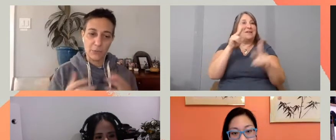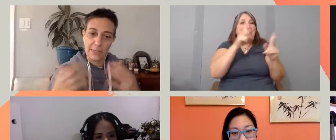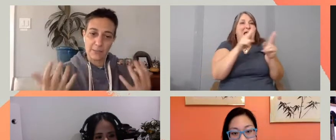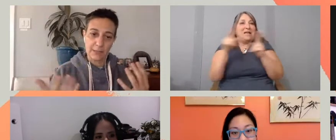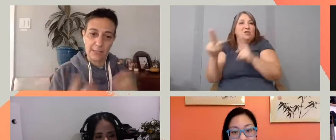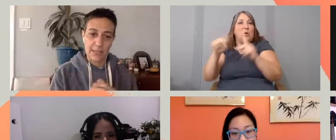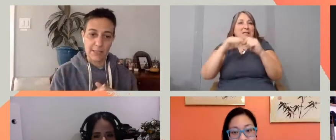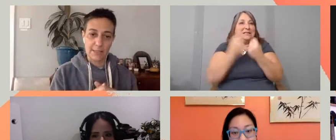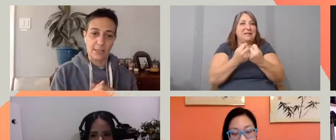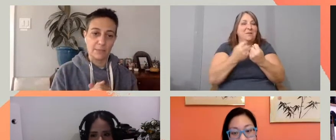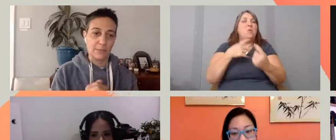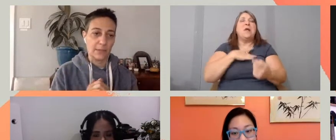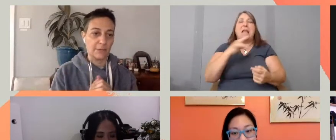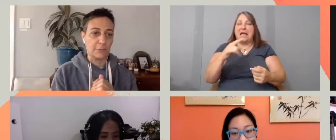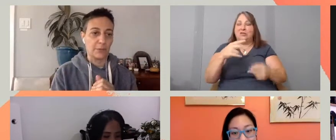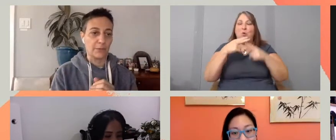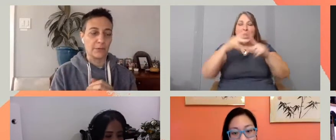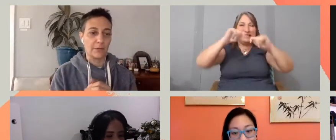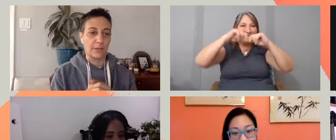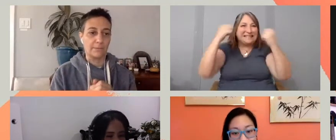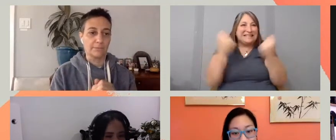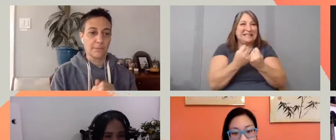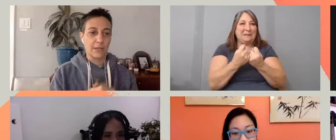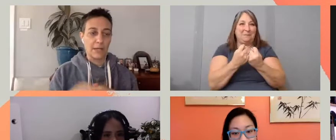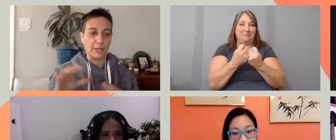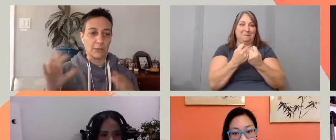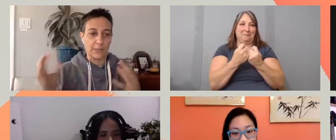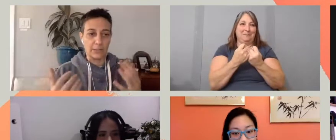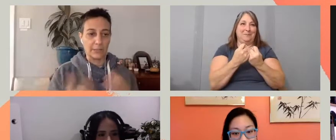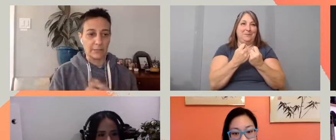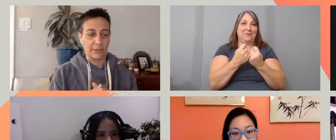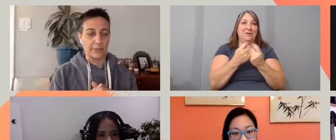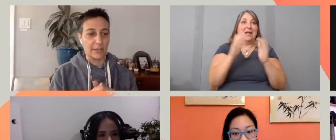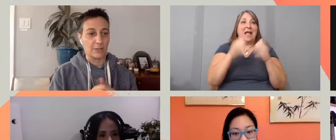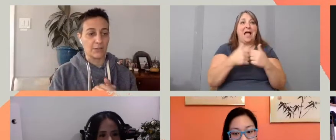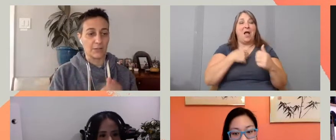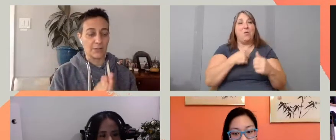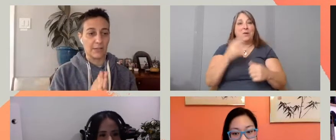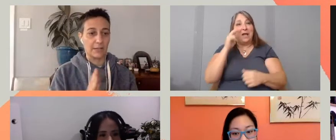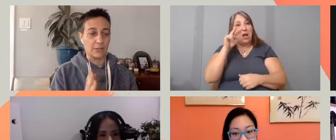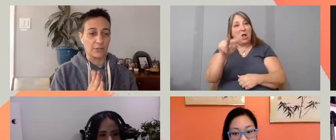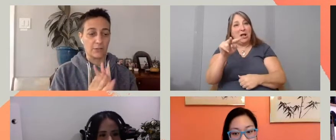We like to look at it as a team, both how you look at collectively of editors, assistant editors,